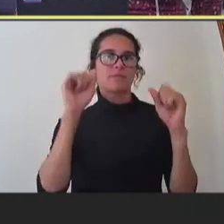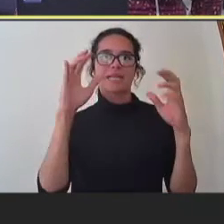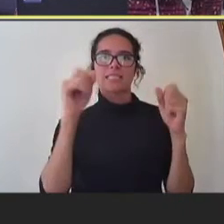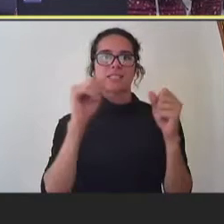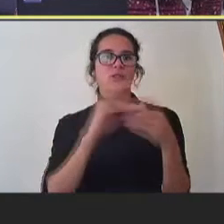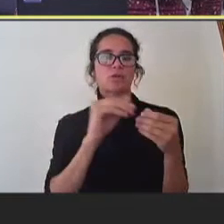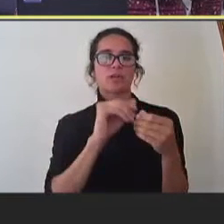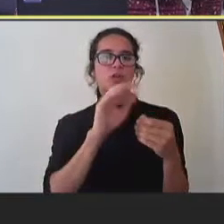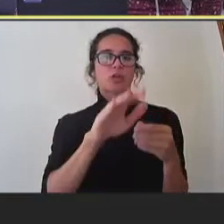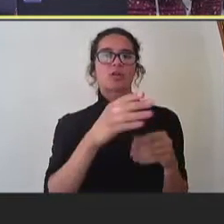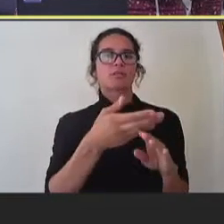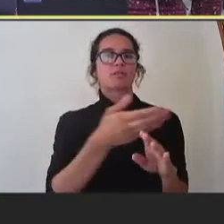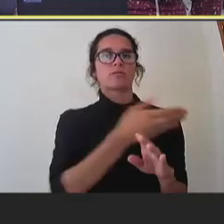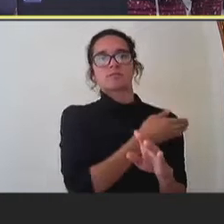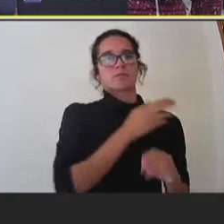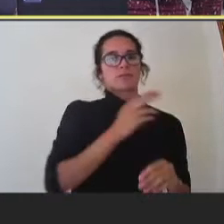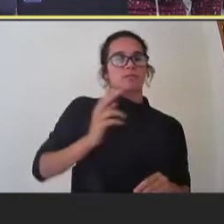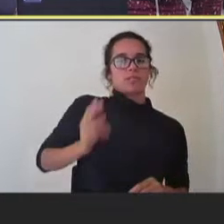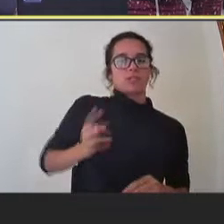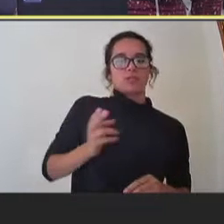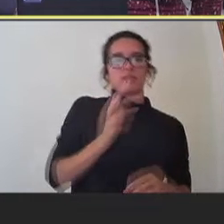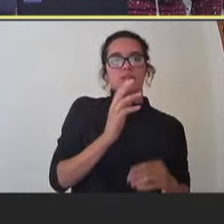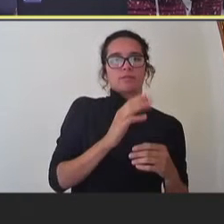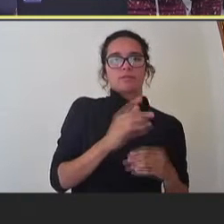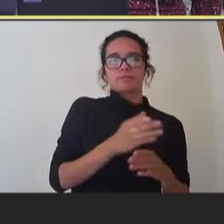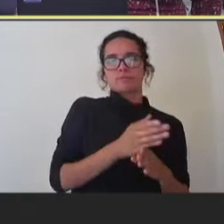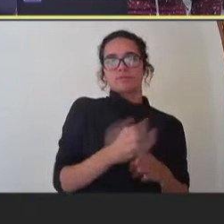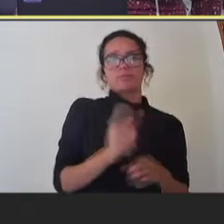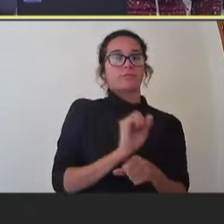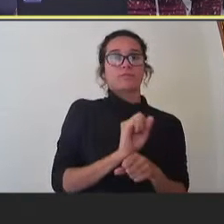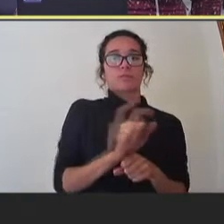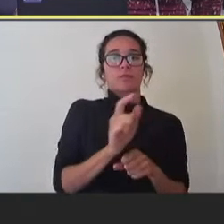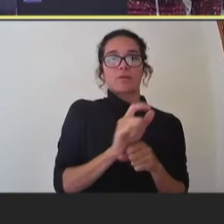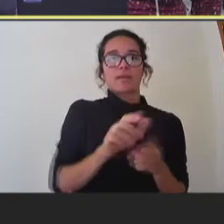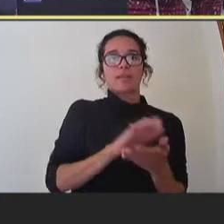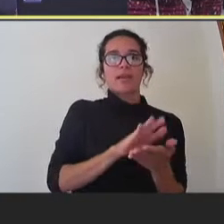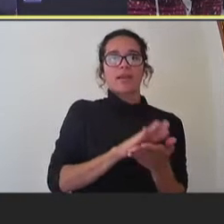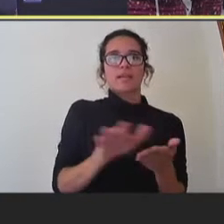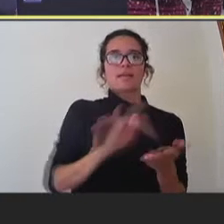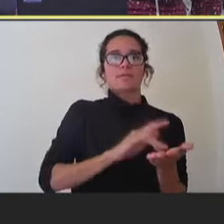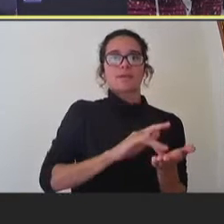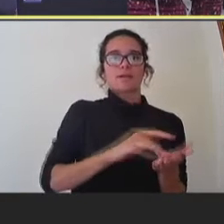She worked in academic medicine and focused on the intersection between mental and physical health,